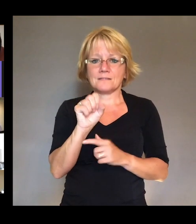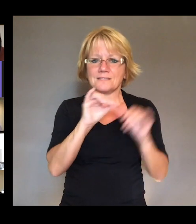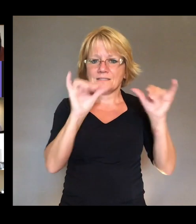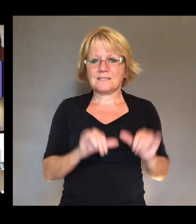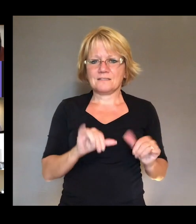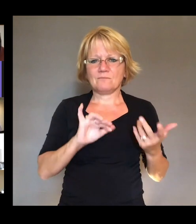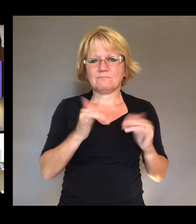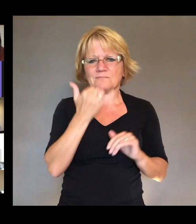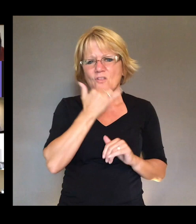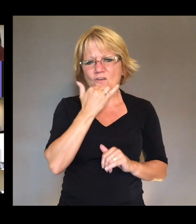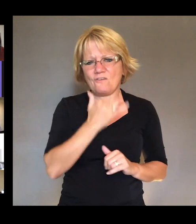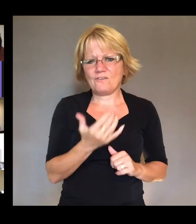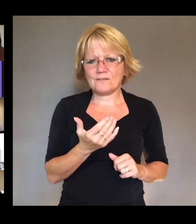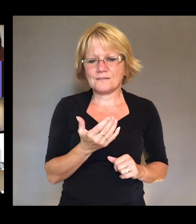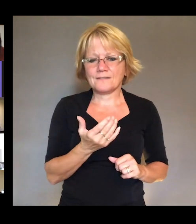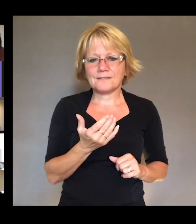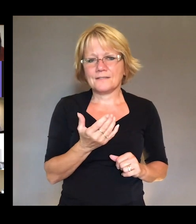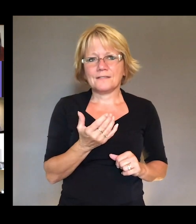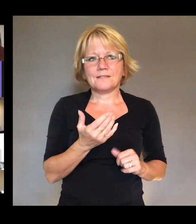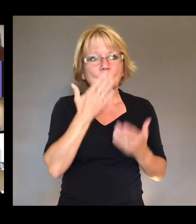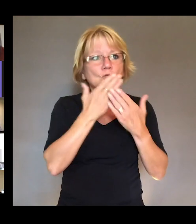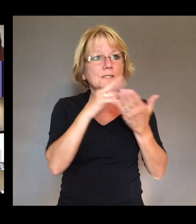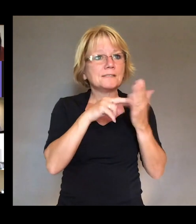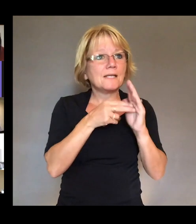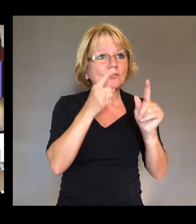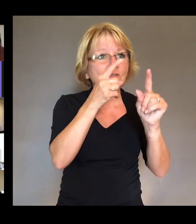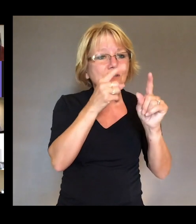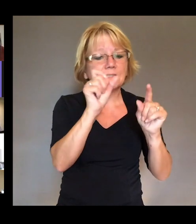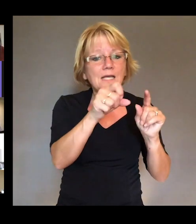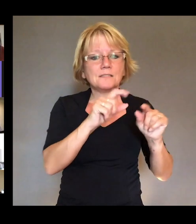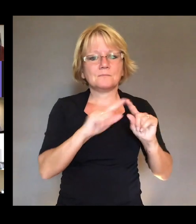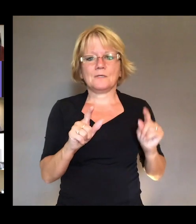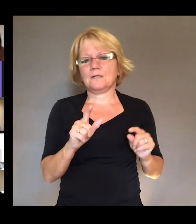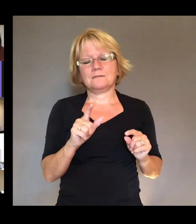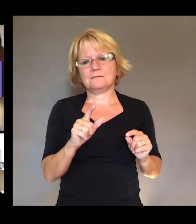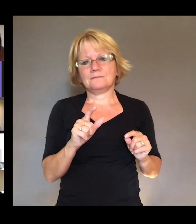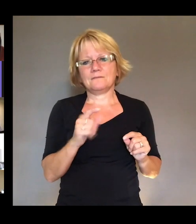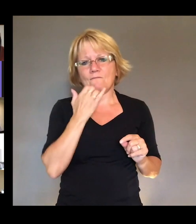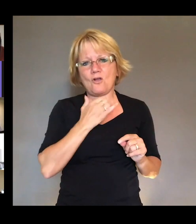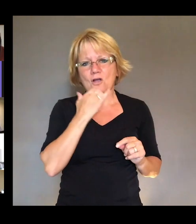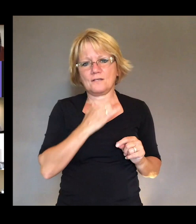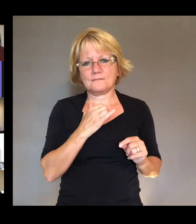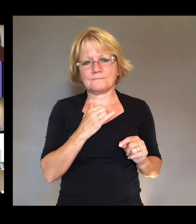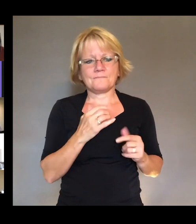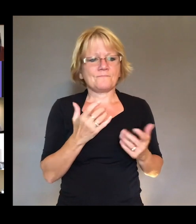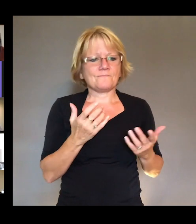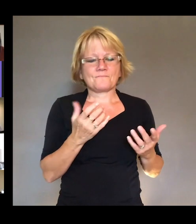although like it had the best of intentions probably, the system doesn't benefit our students the way that it should.